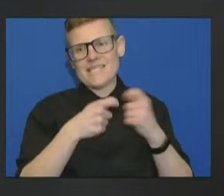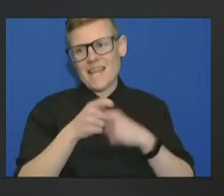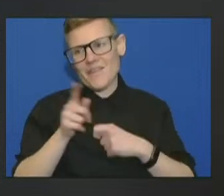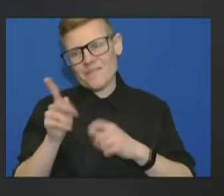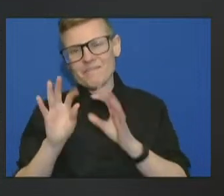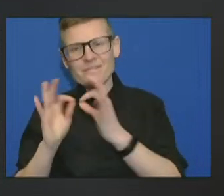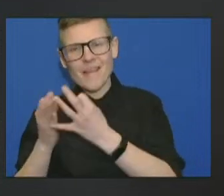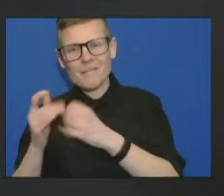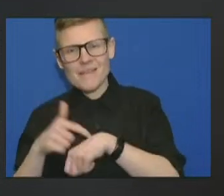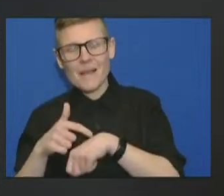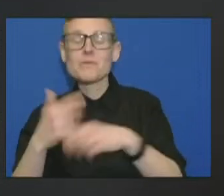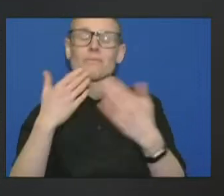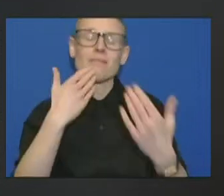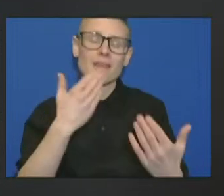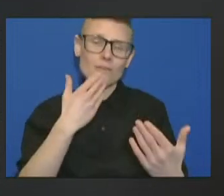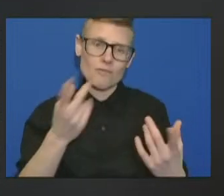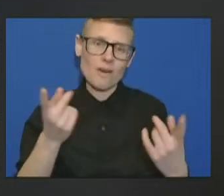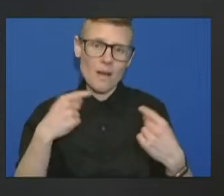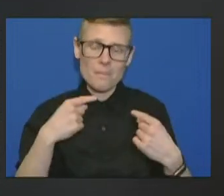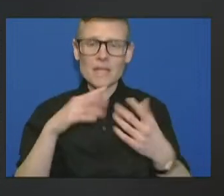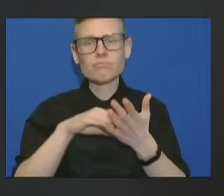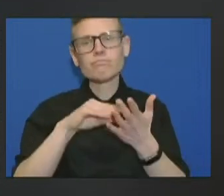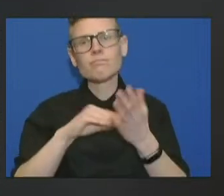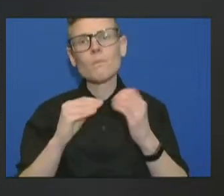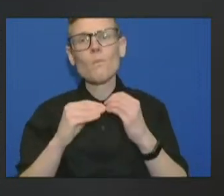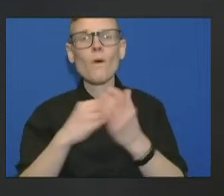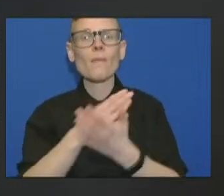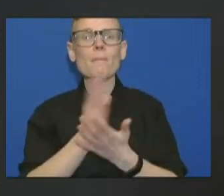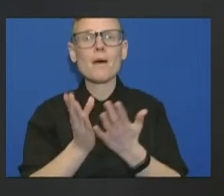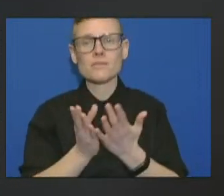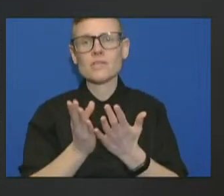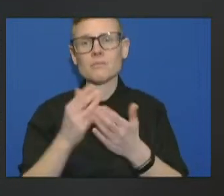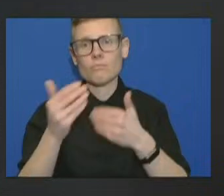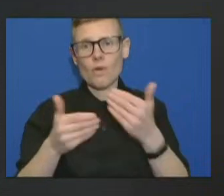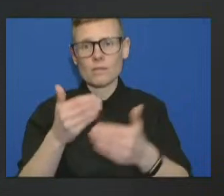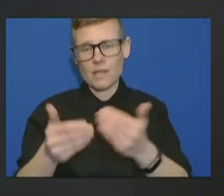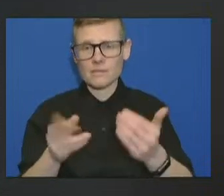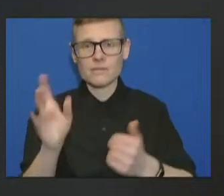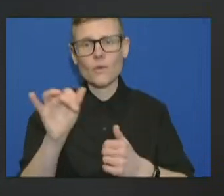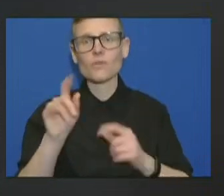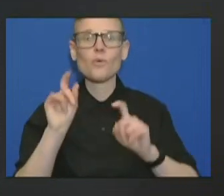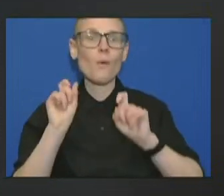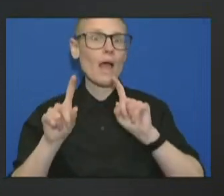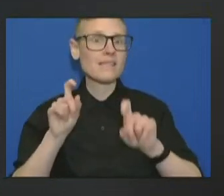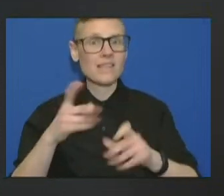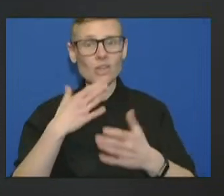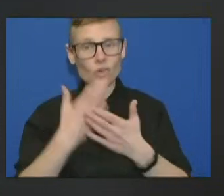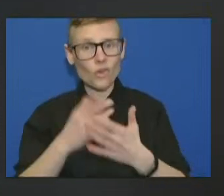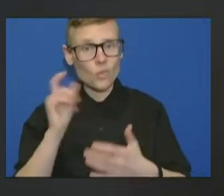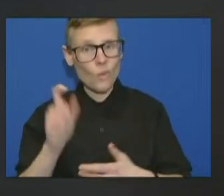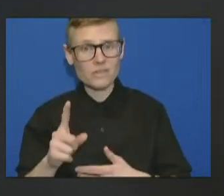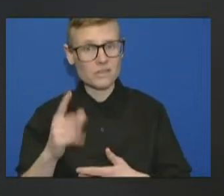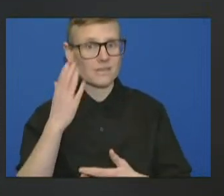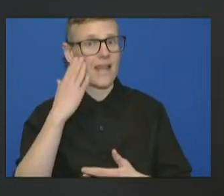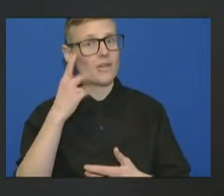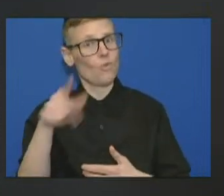away from family. So we really appreciate you spending some time wanting to learn a little